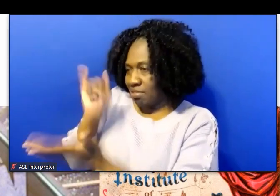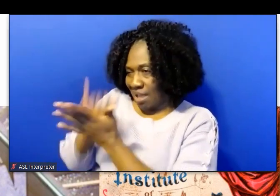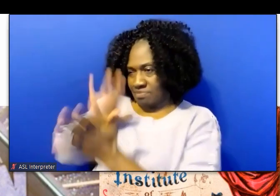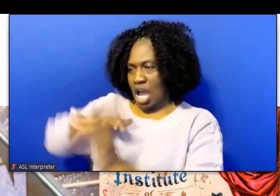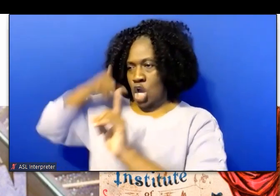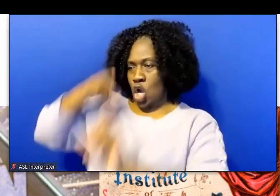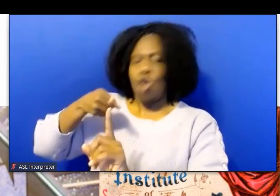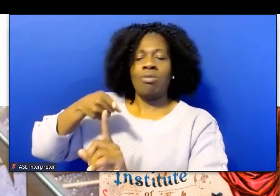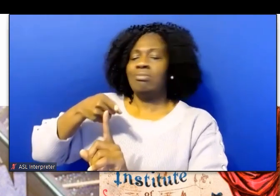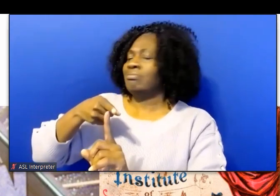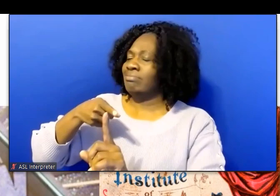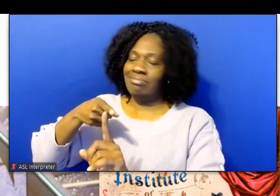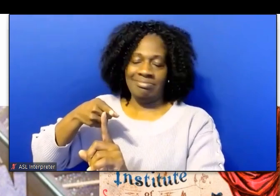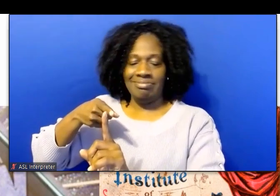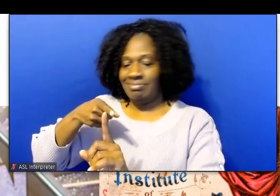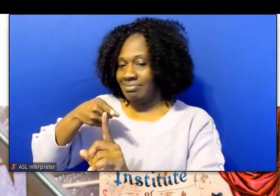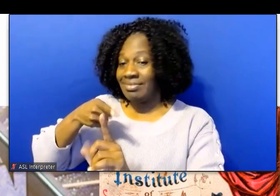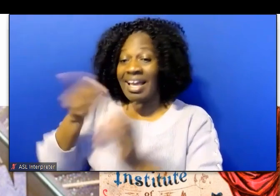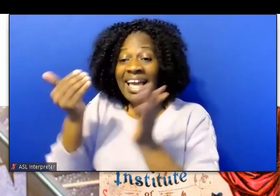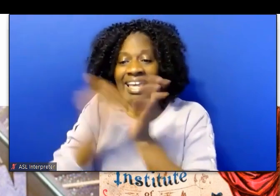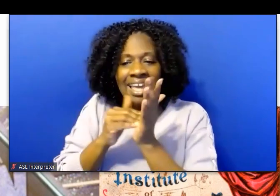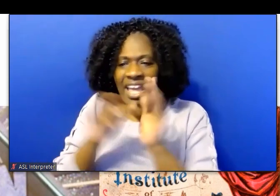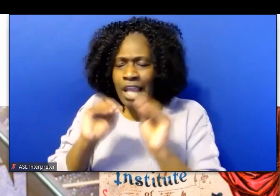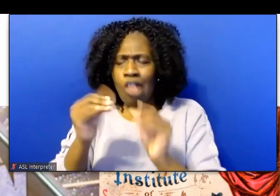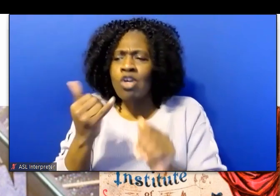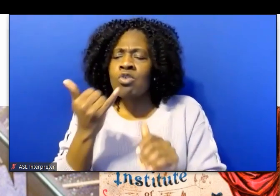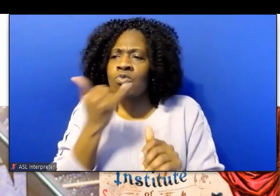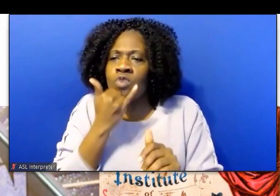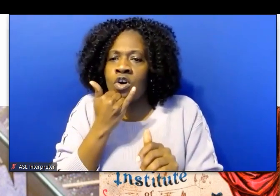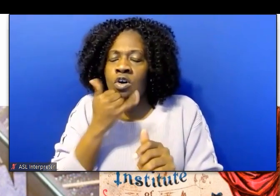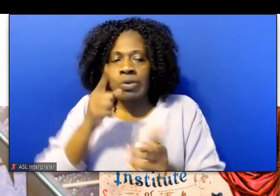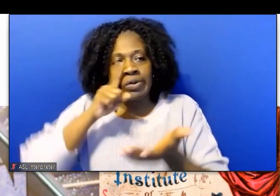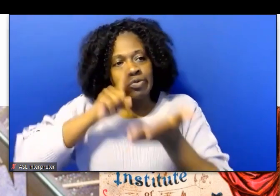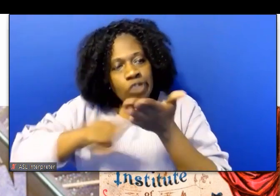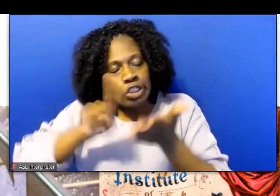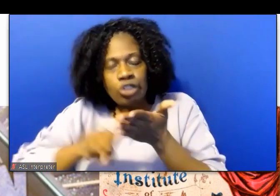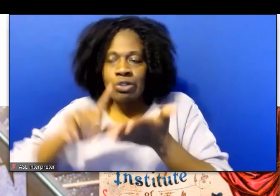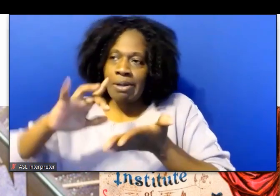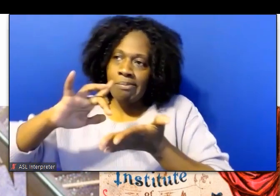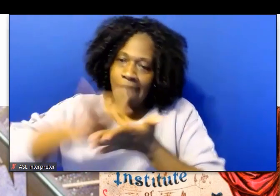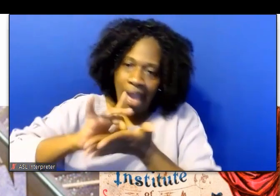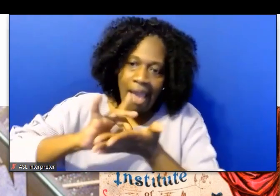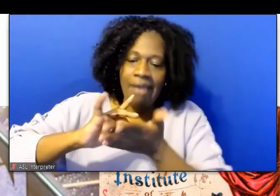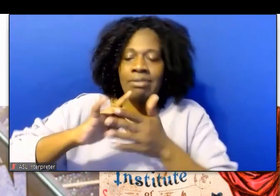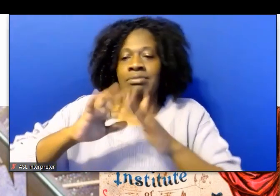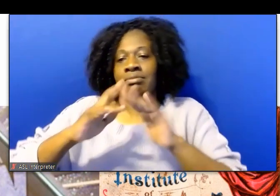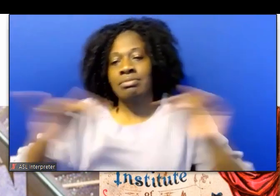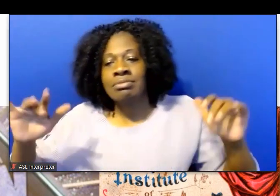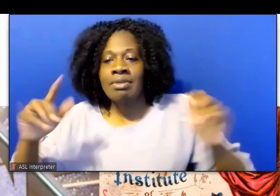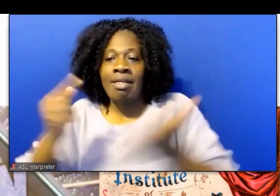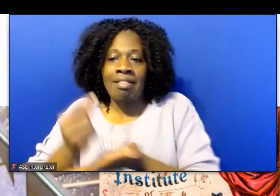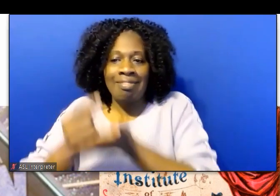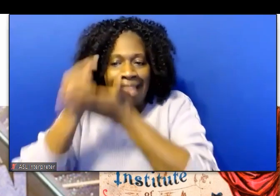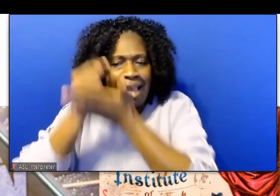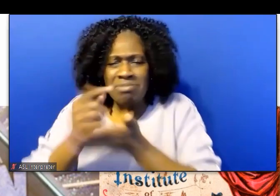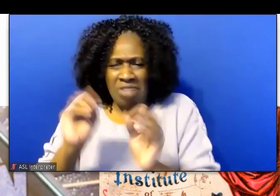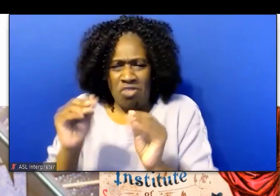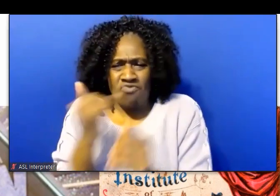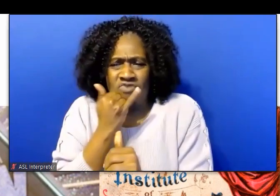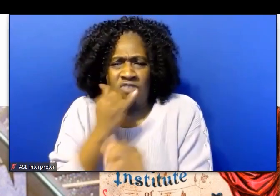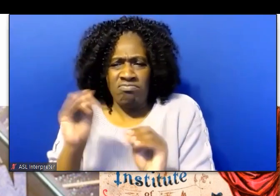Now once again, there's nothing wrong with research and medicine and therapies that help